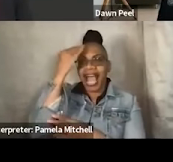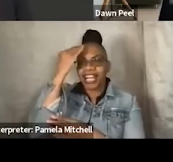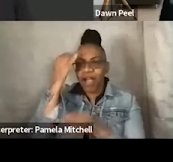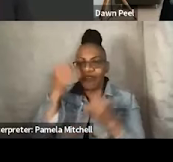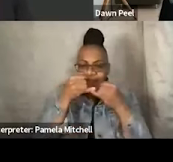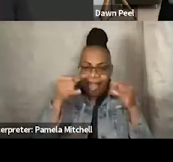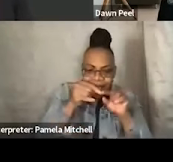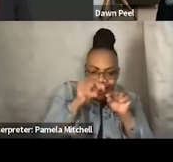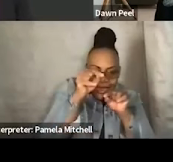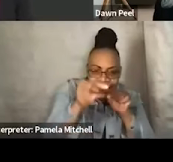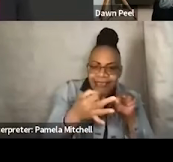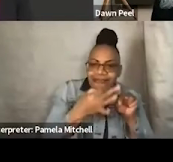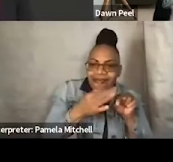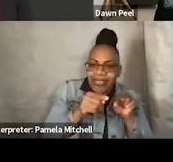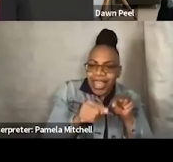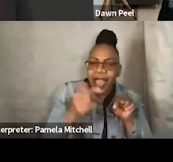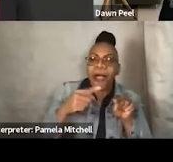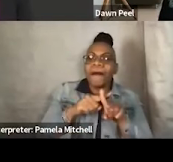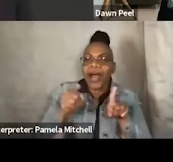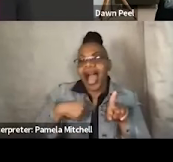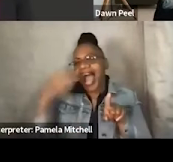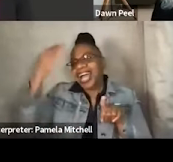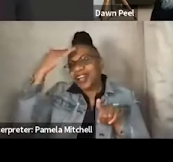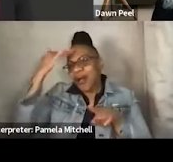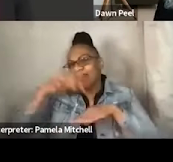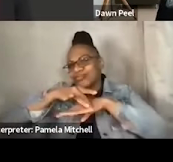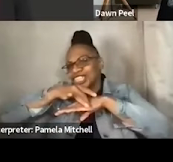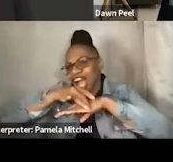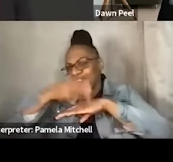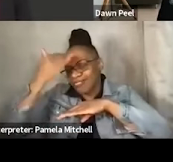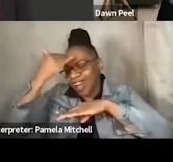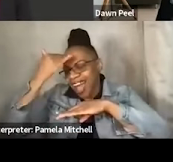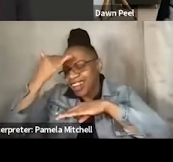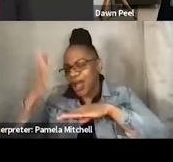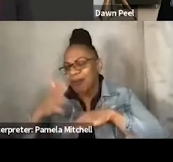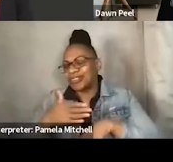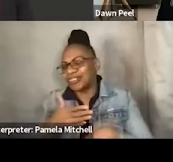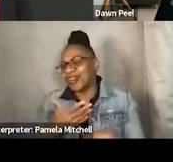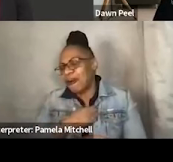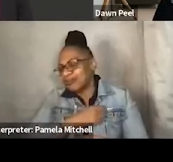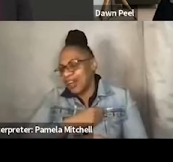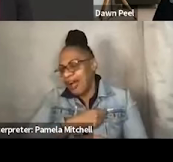but I do actually know geography, so I apologize for getting that wrong several times.